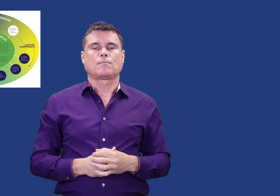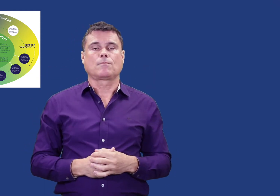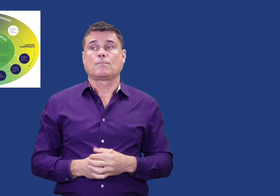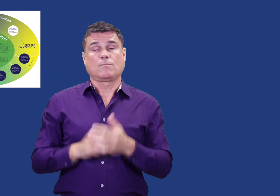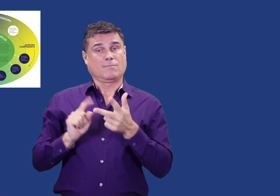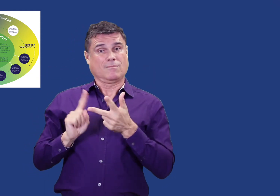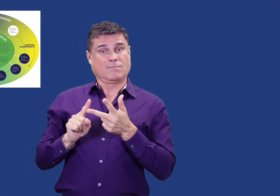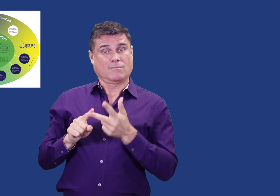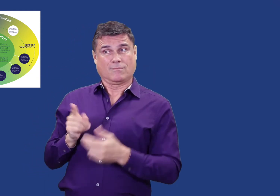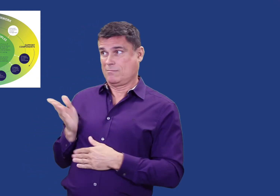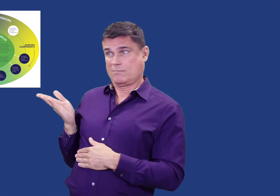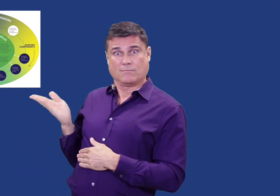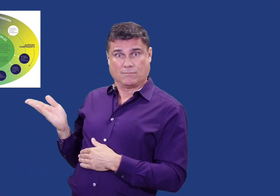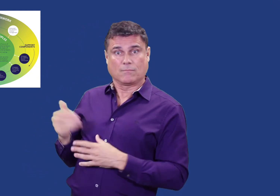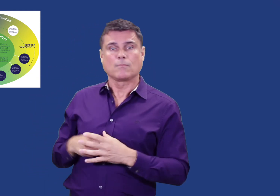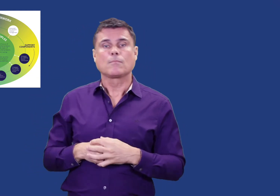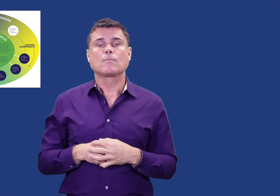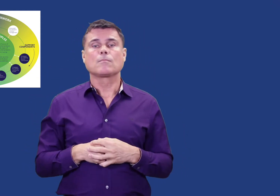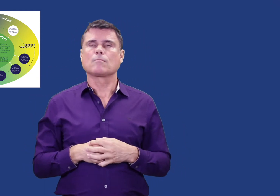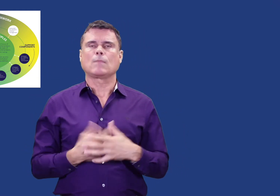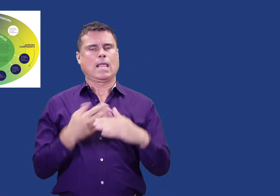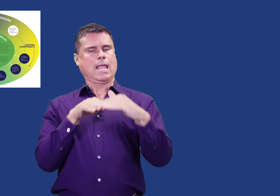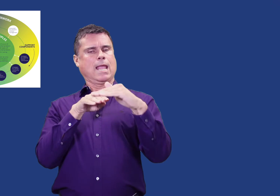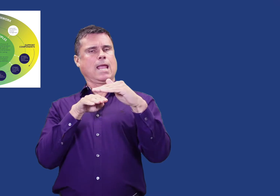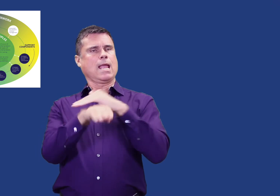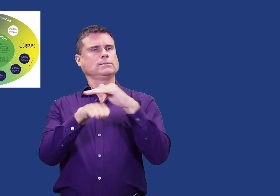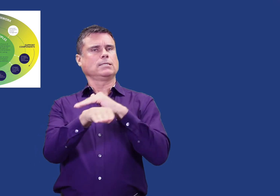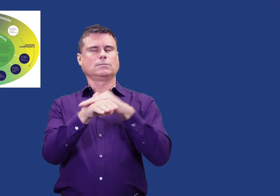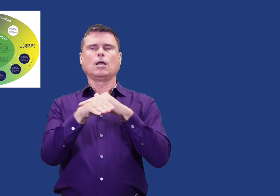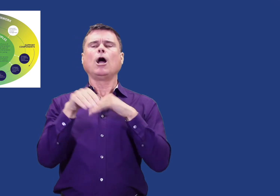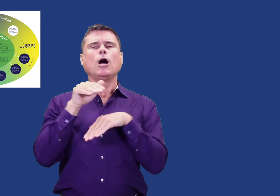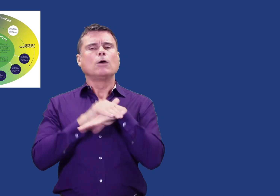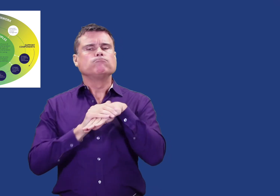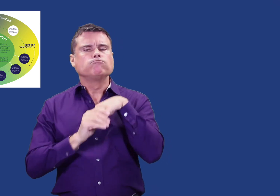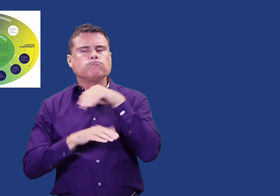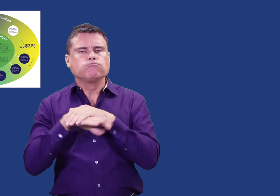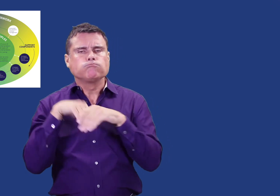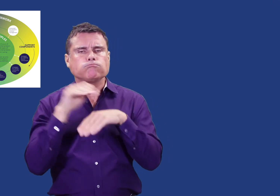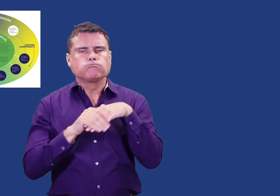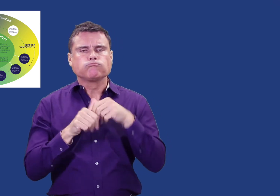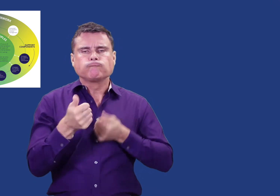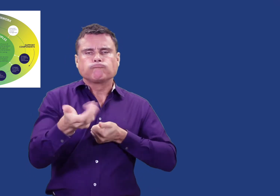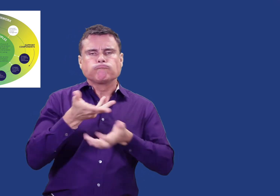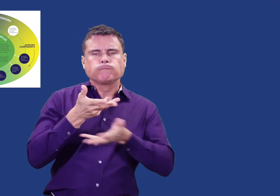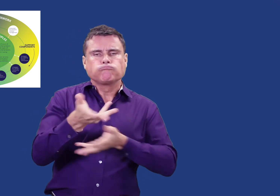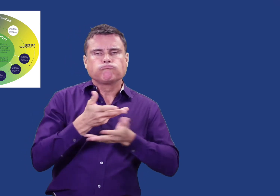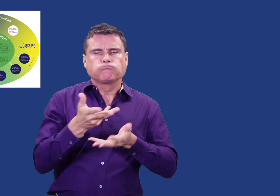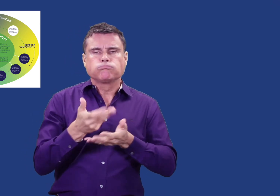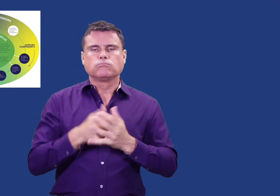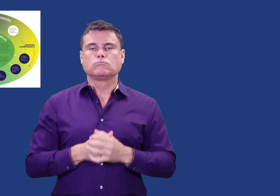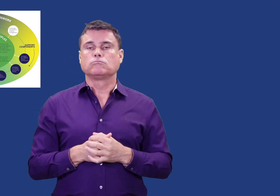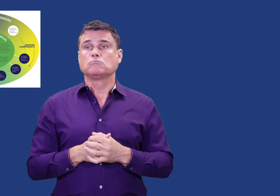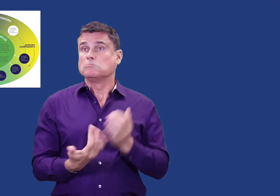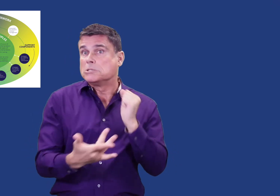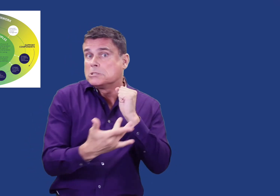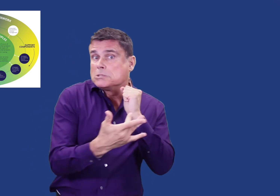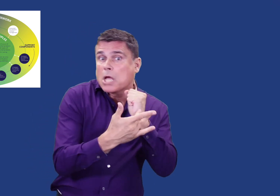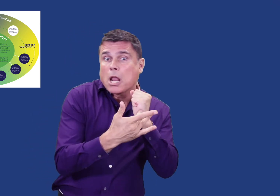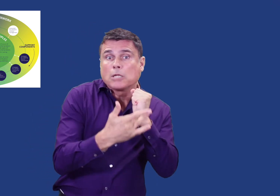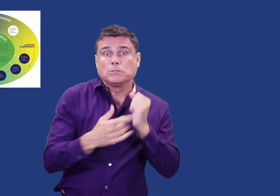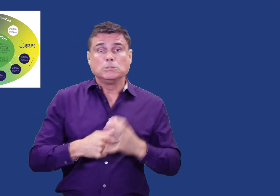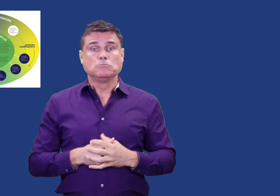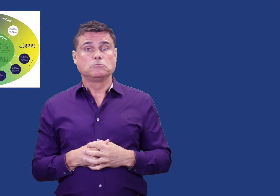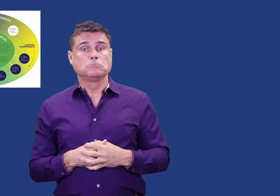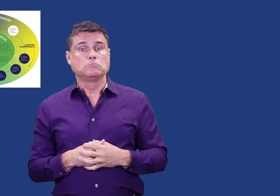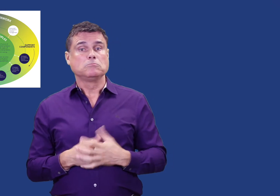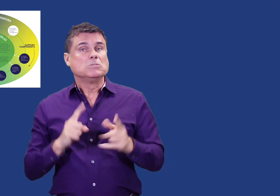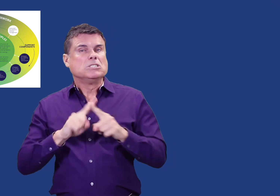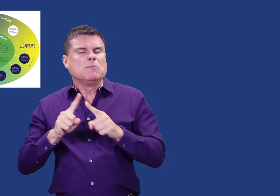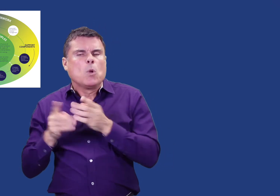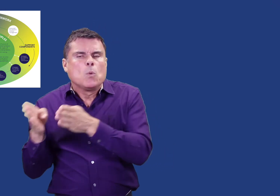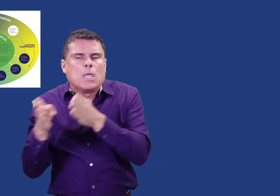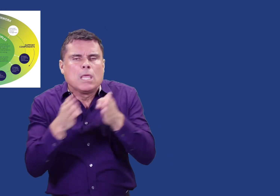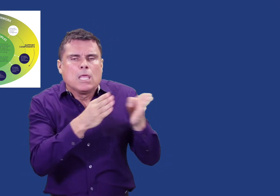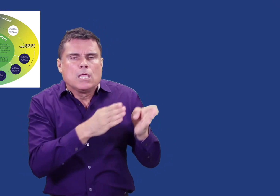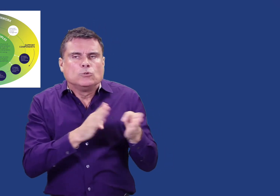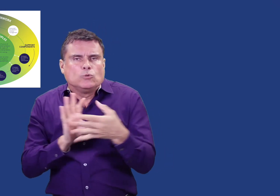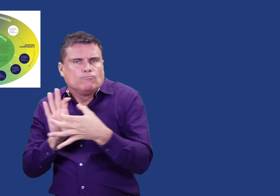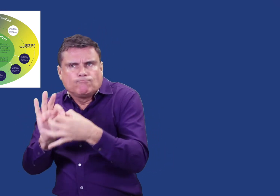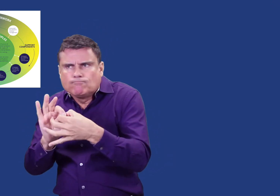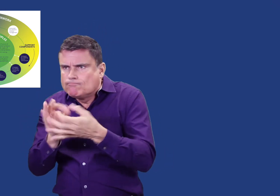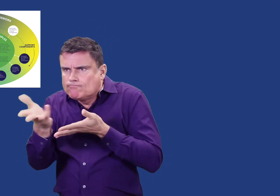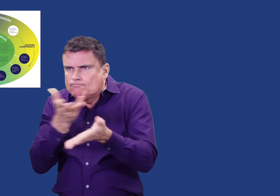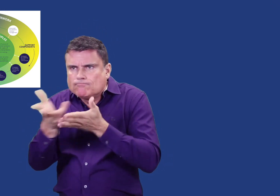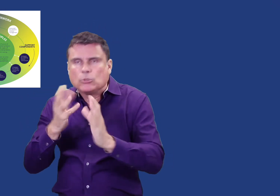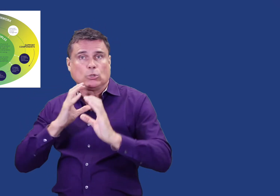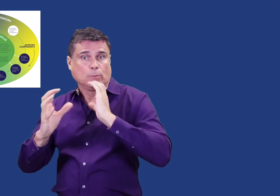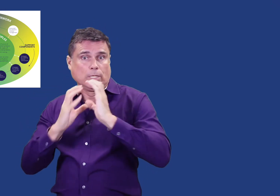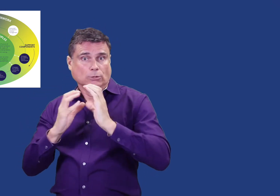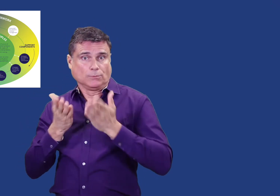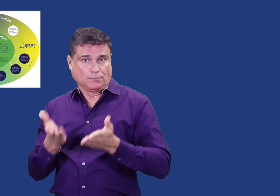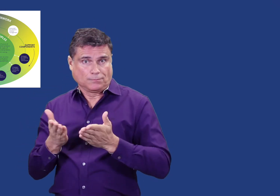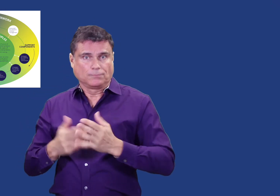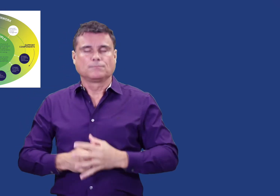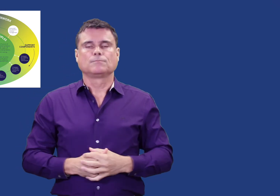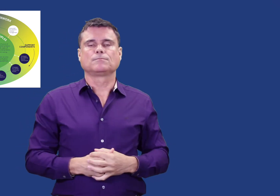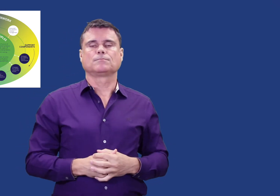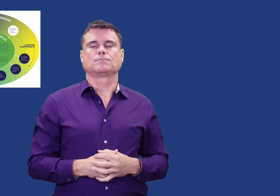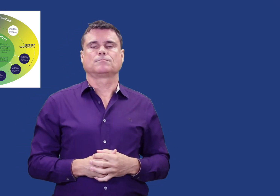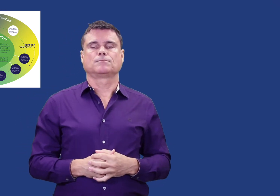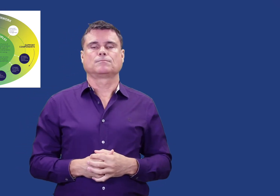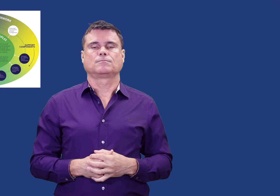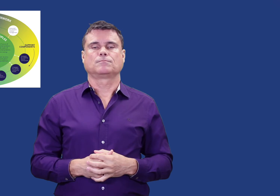3. ACCESS EASE, THROUGH TECHNOLOGY AND PROCESSES